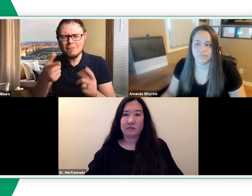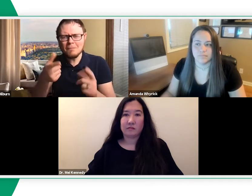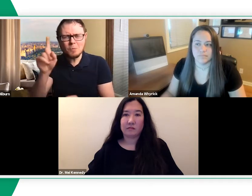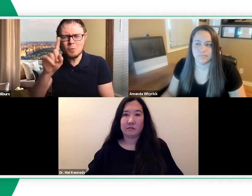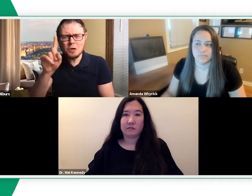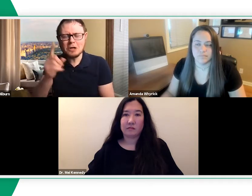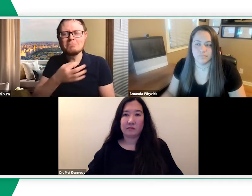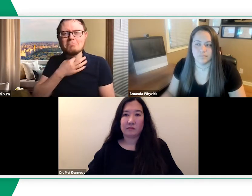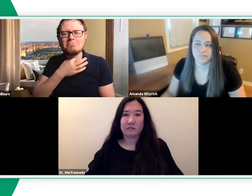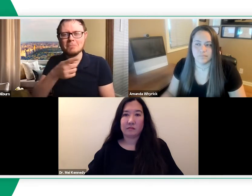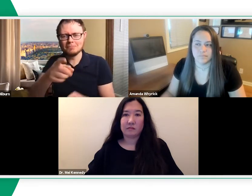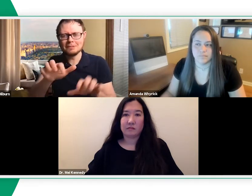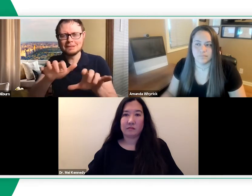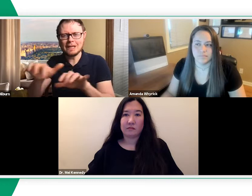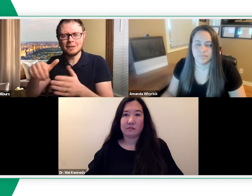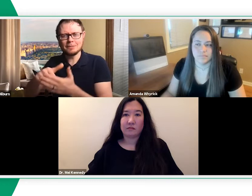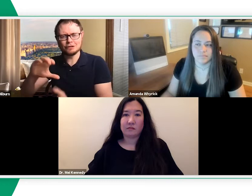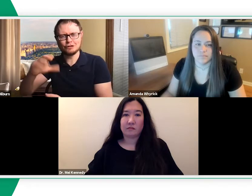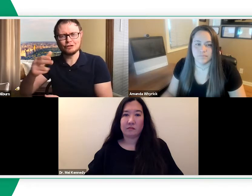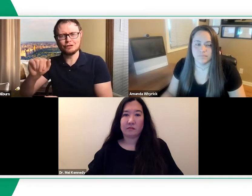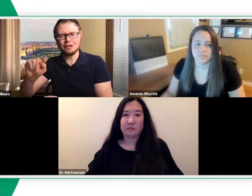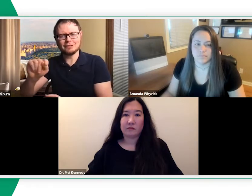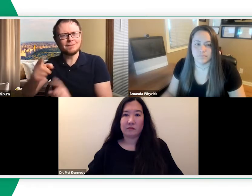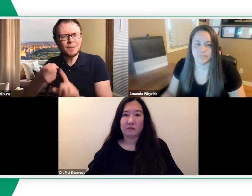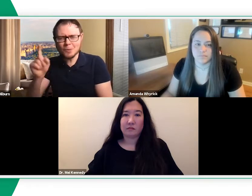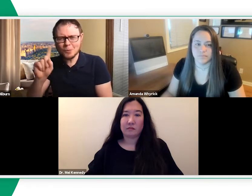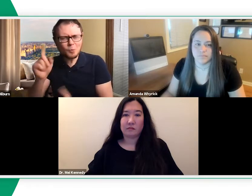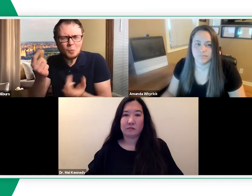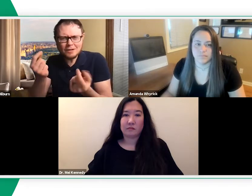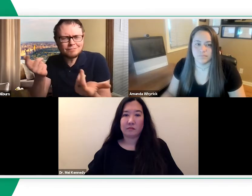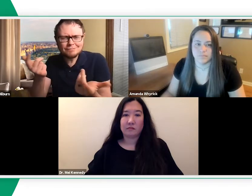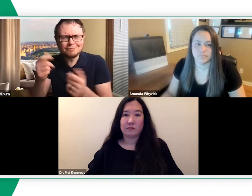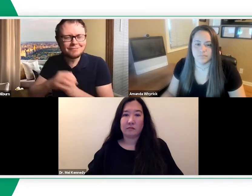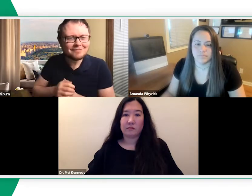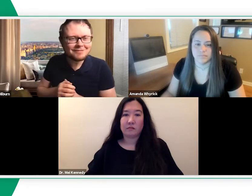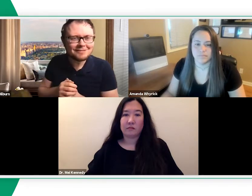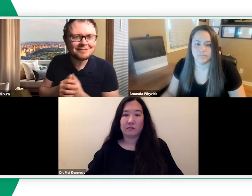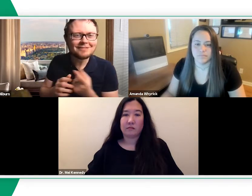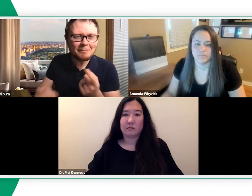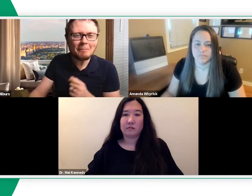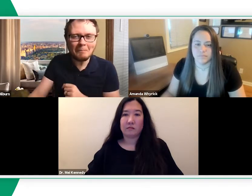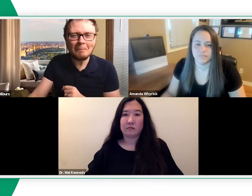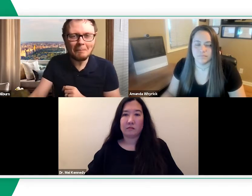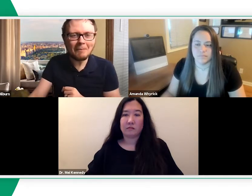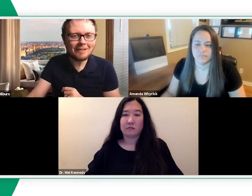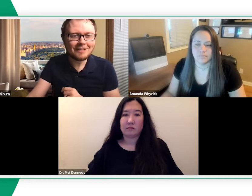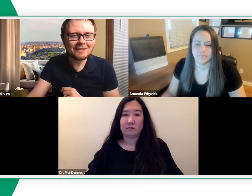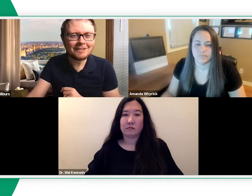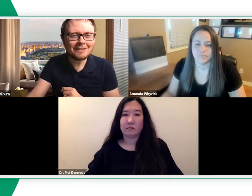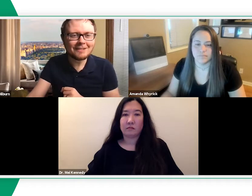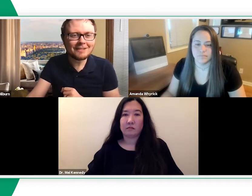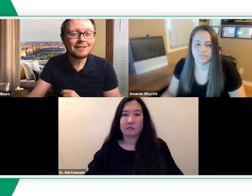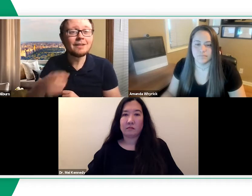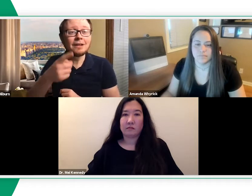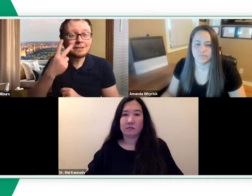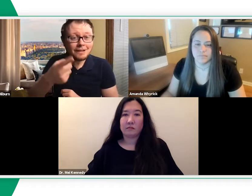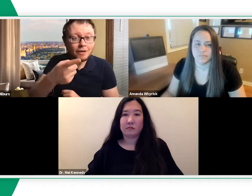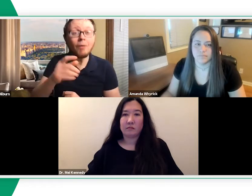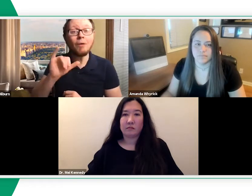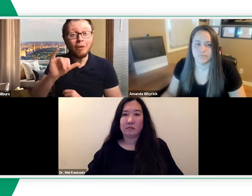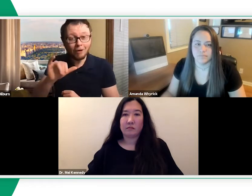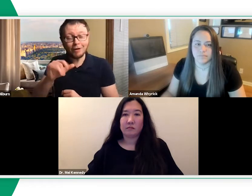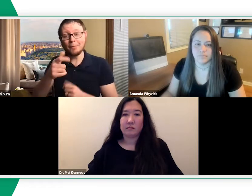I see other. Other. Will you other people respond in the chat: Where is it